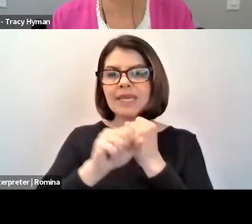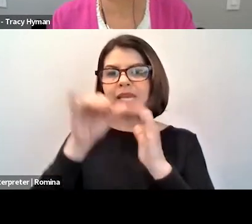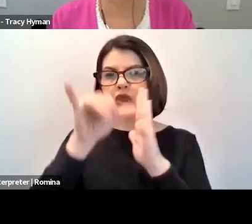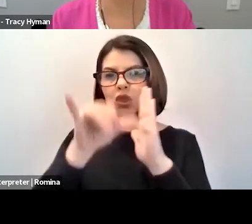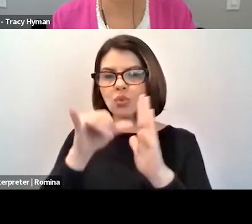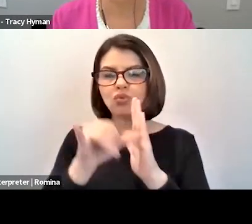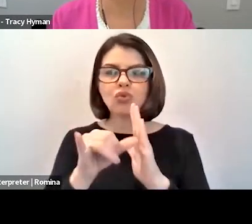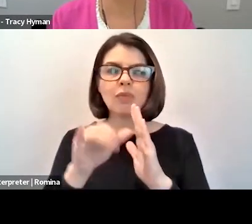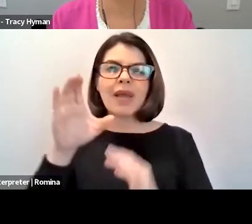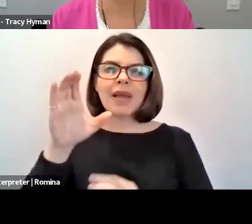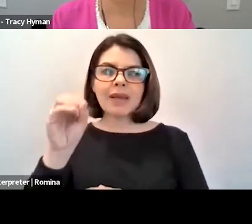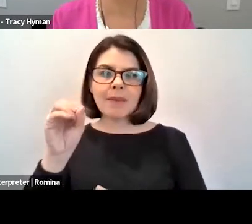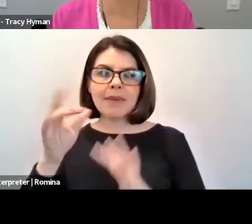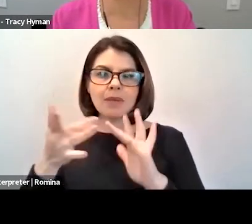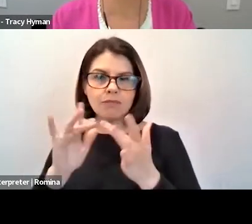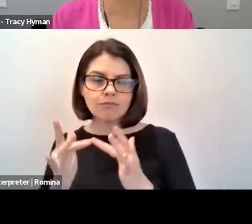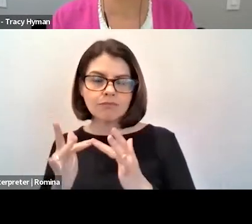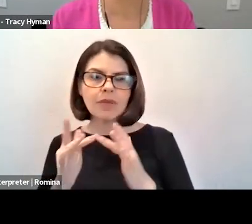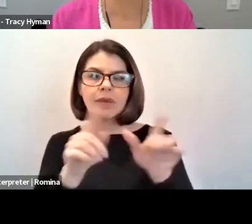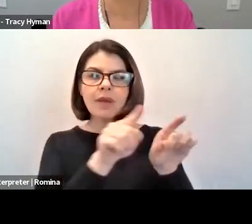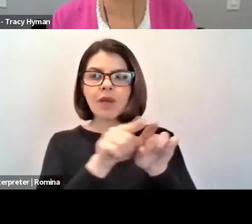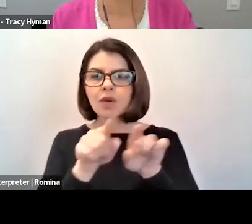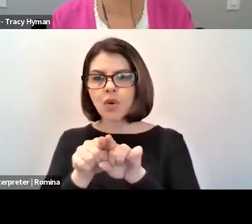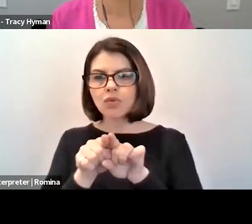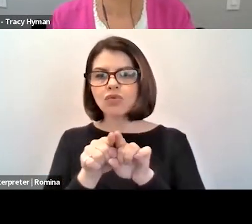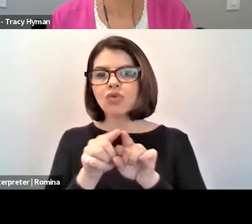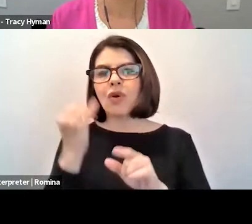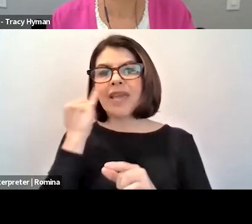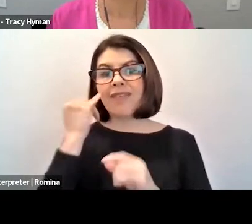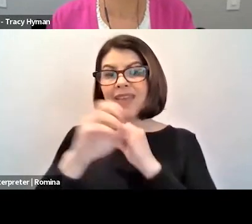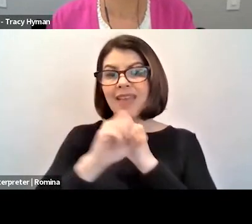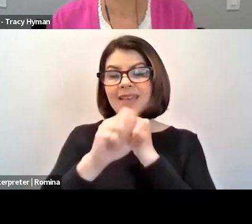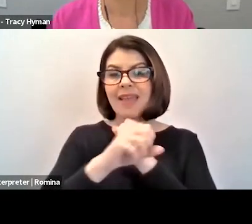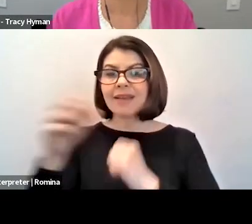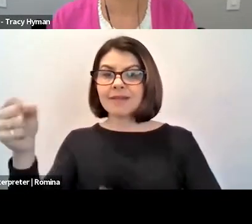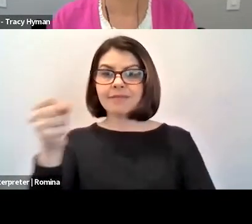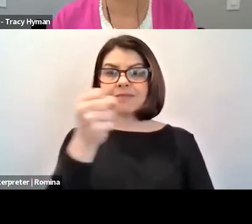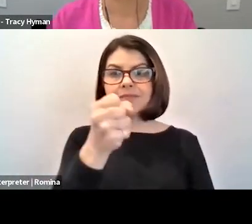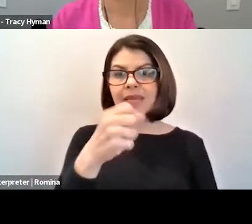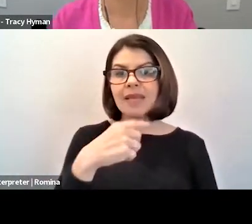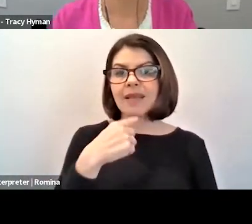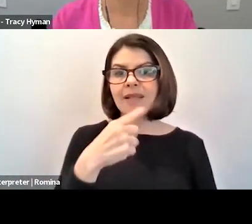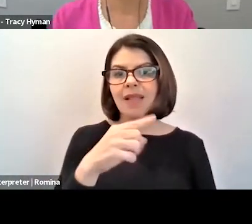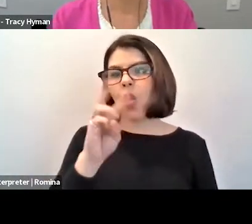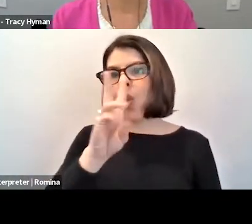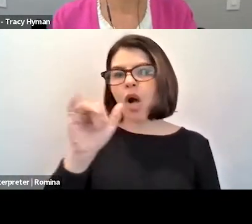company websites, as well as when an ad is placed on let's say "Wall Street Journal"